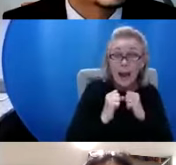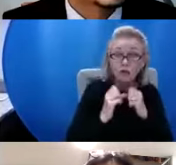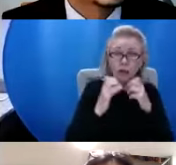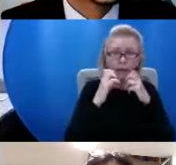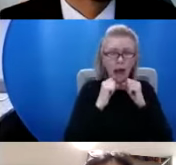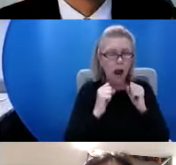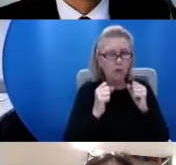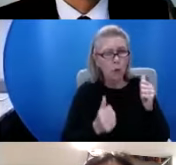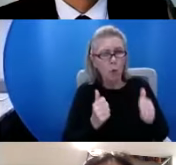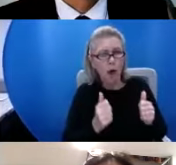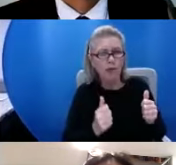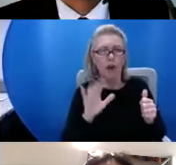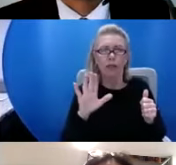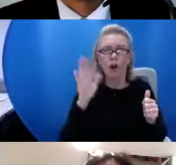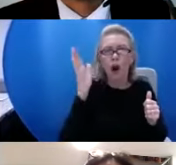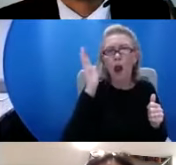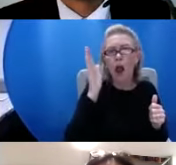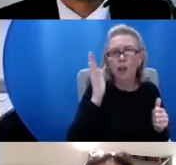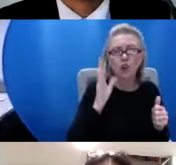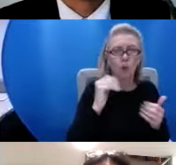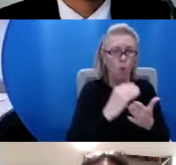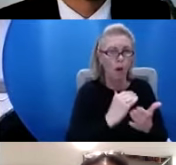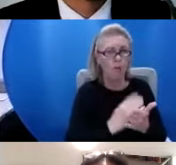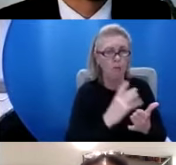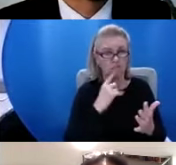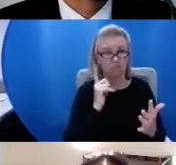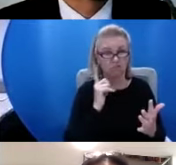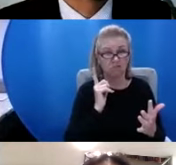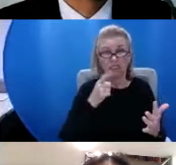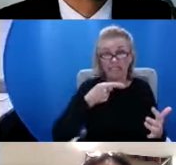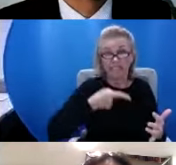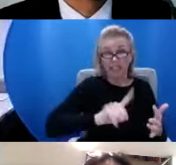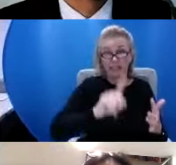lecture may be offensive. They care whether or not their content is up to date with current